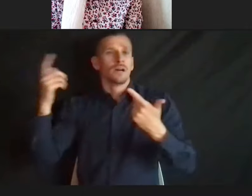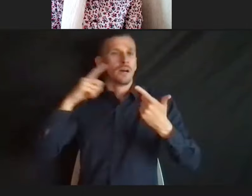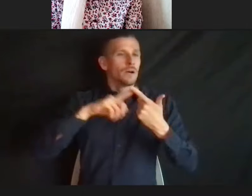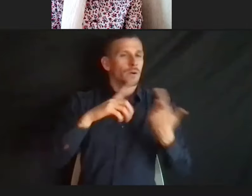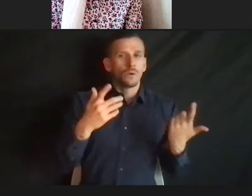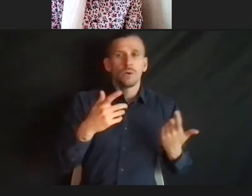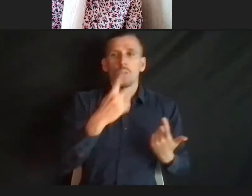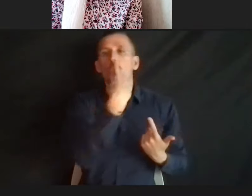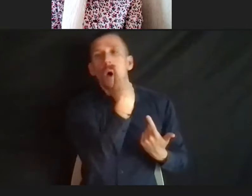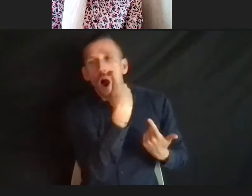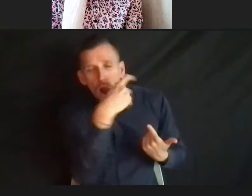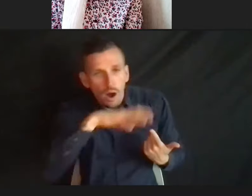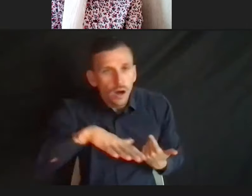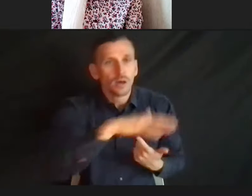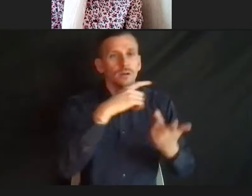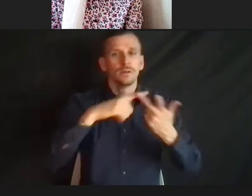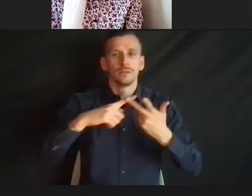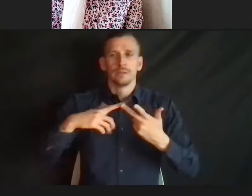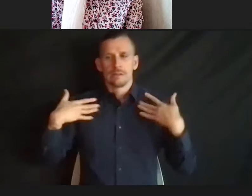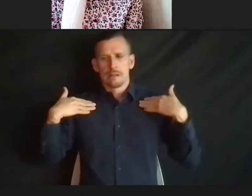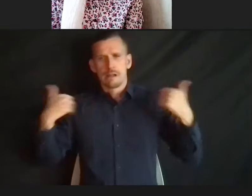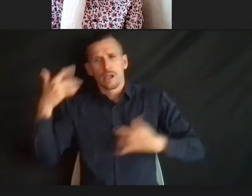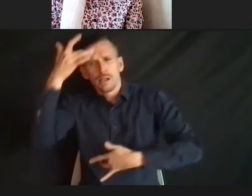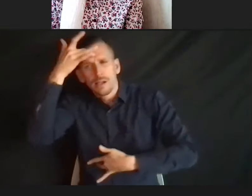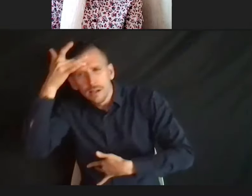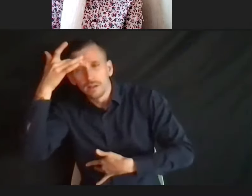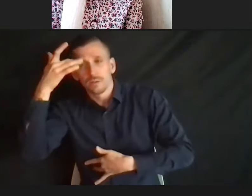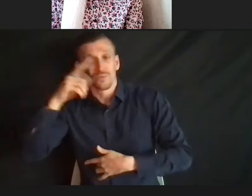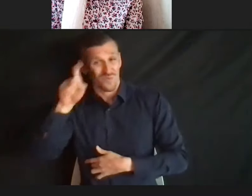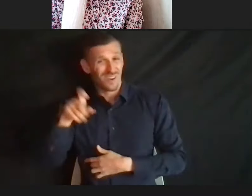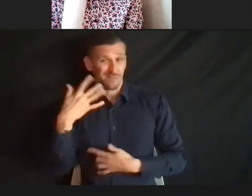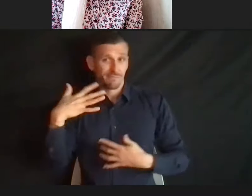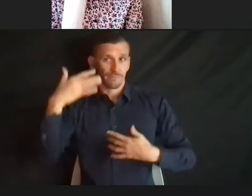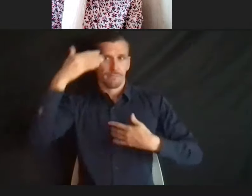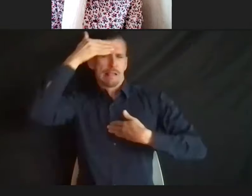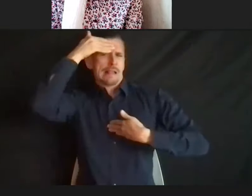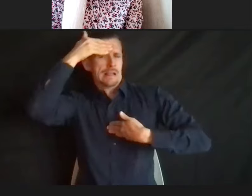Zika crosses the border. We need to have resilient regional systems as well. This is